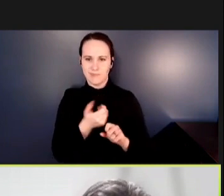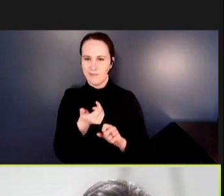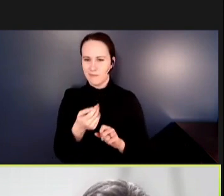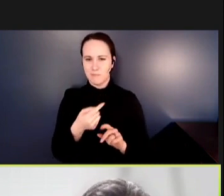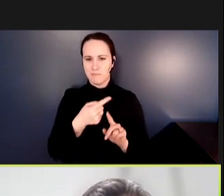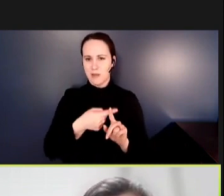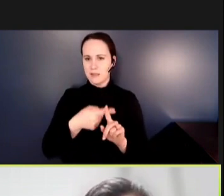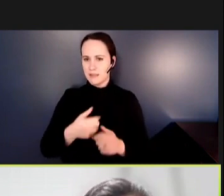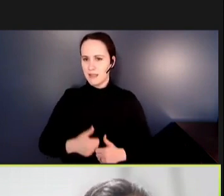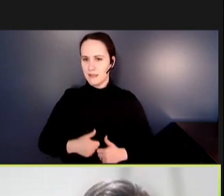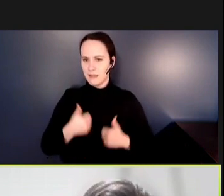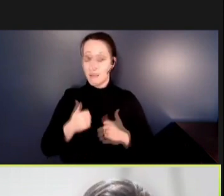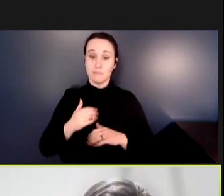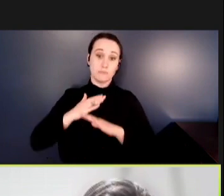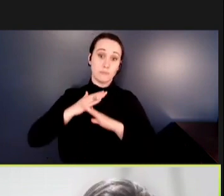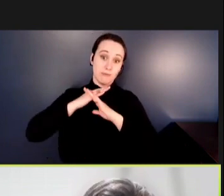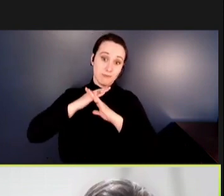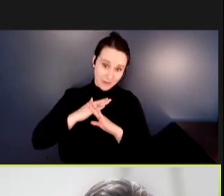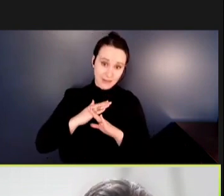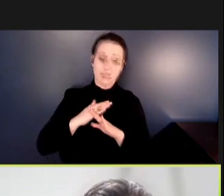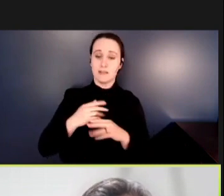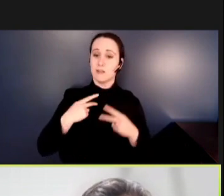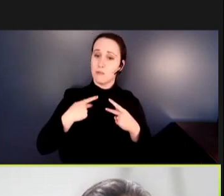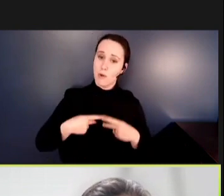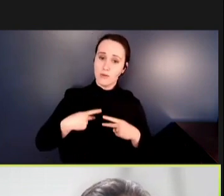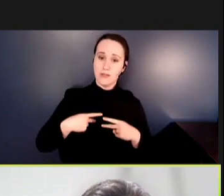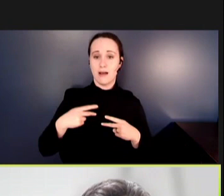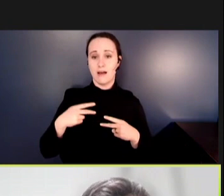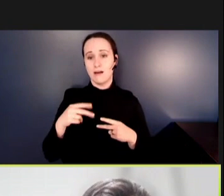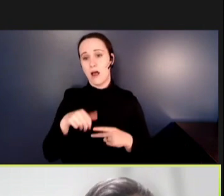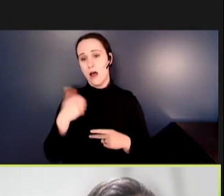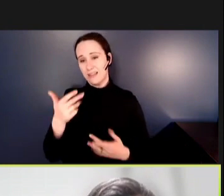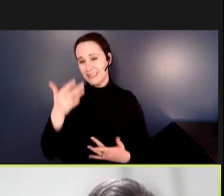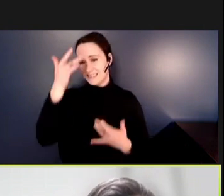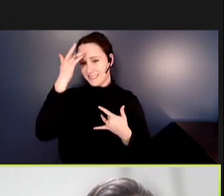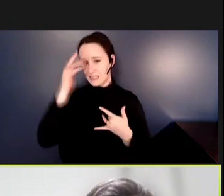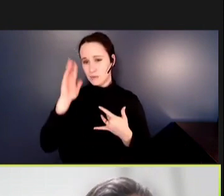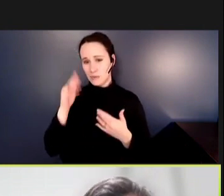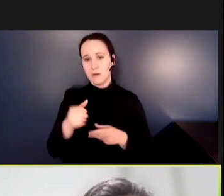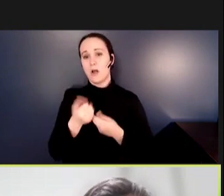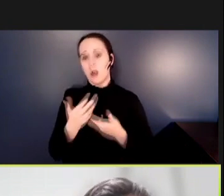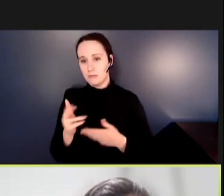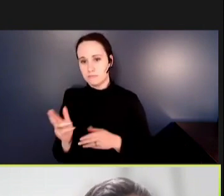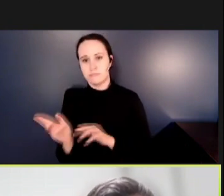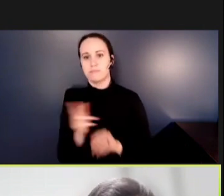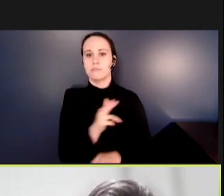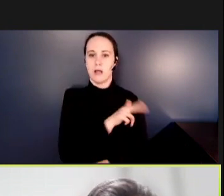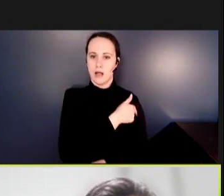pneumonia, and hospitalization. But we are placing a certain burden here for antenatal